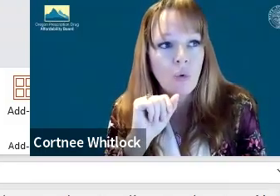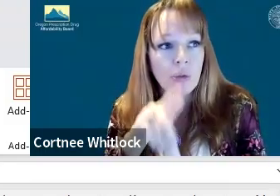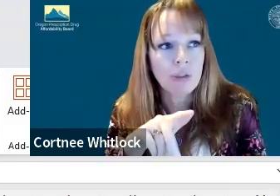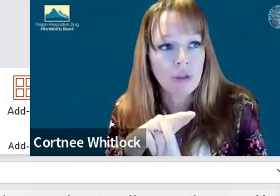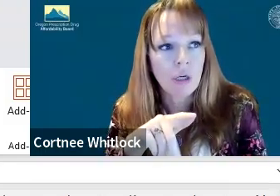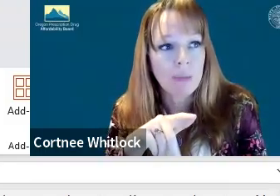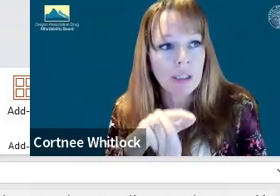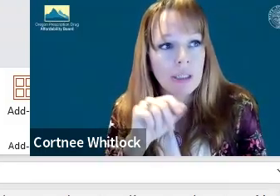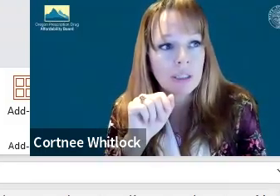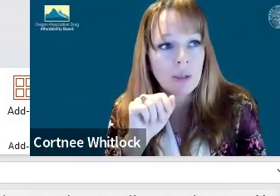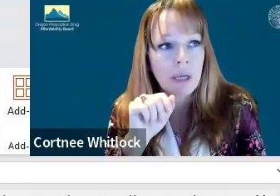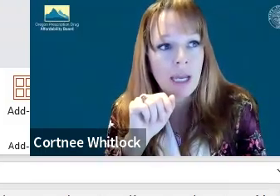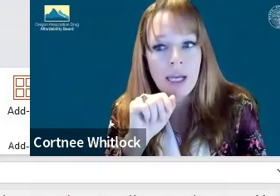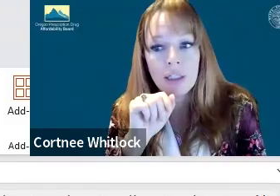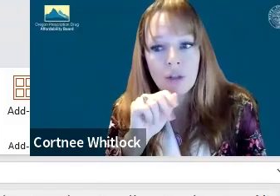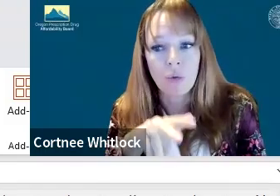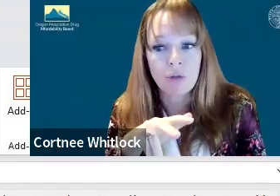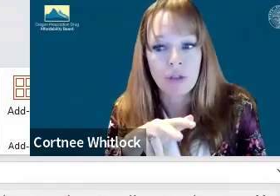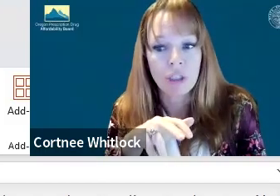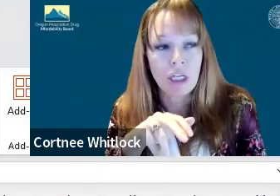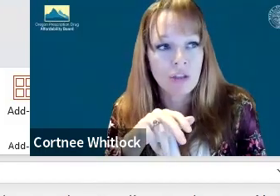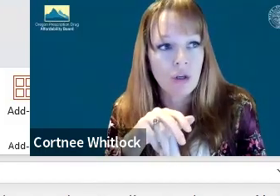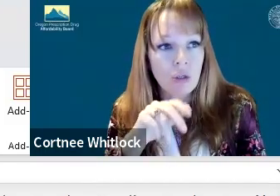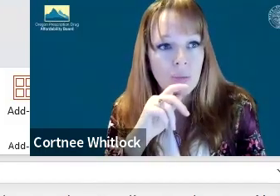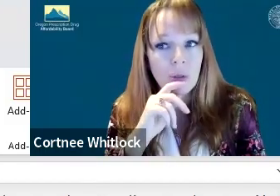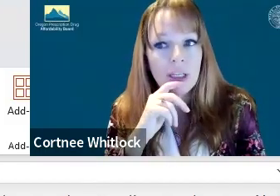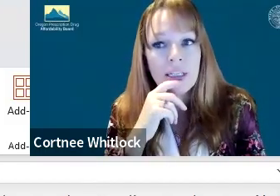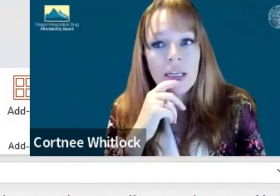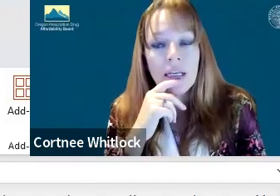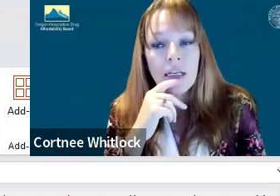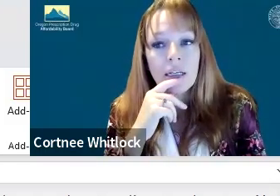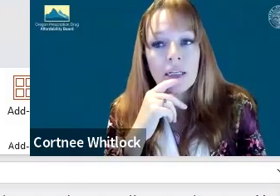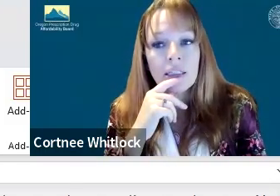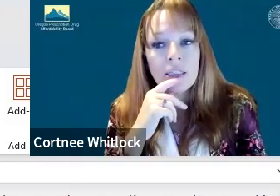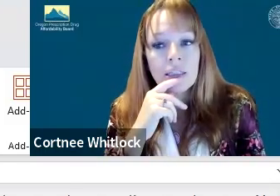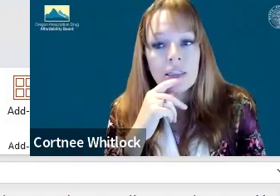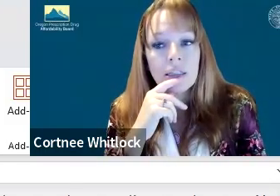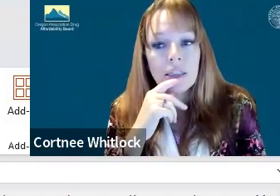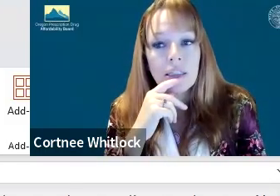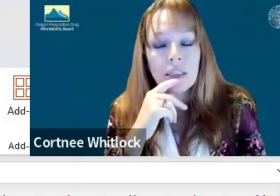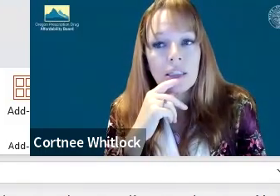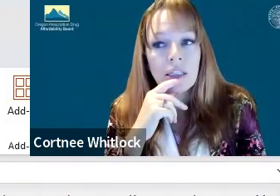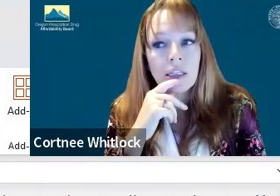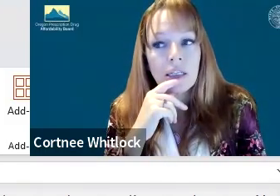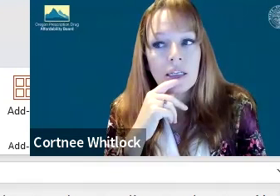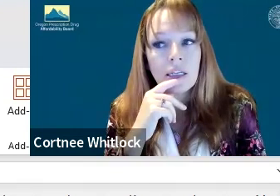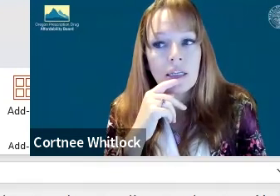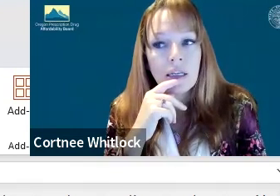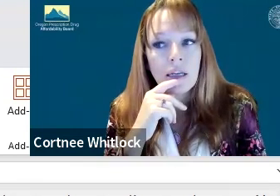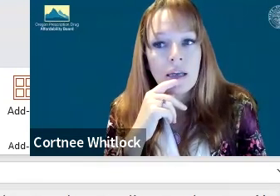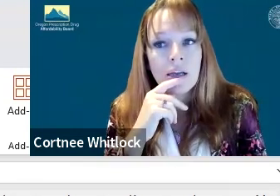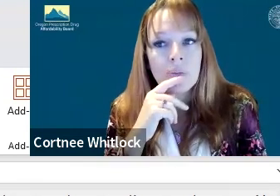uh when was the scoring mechanism and when was the yes no component.